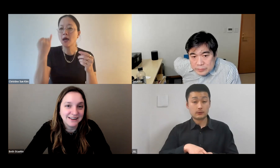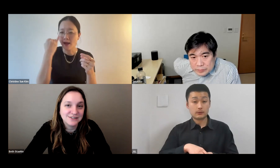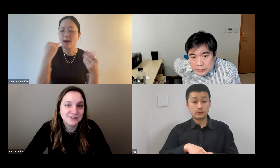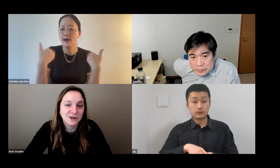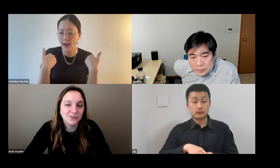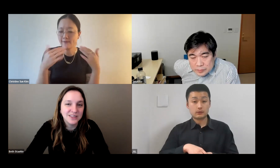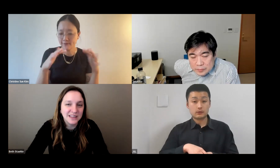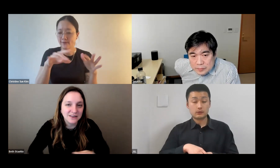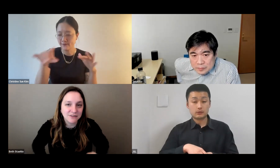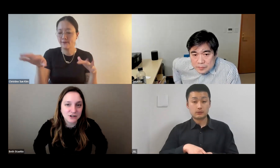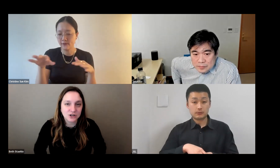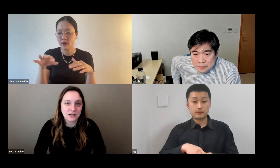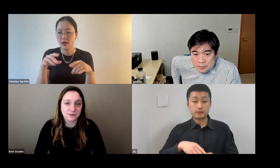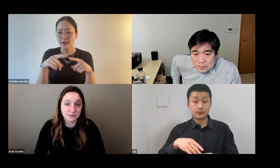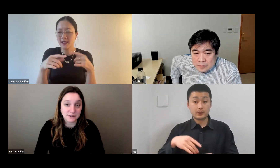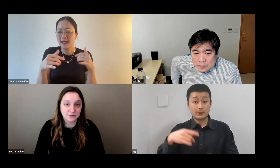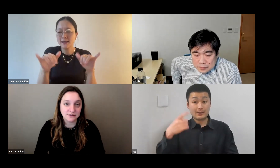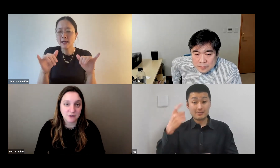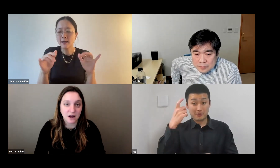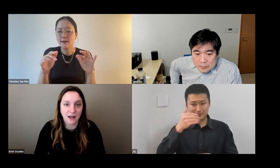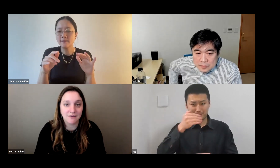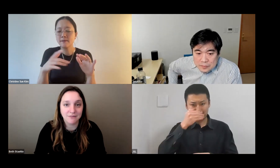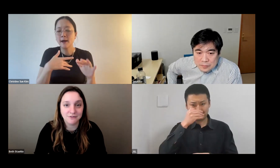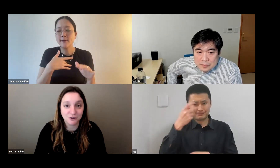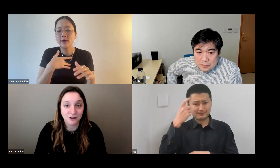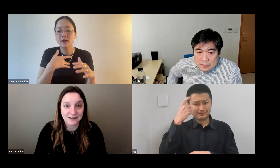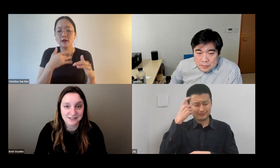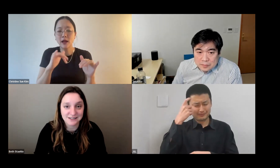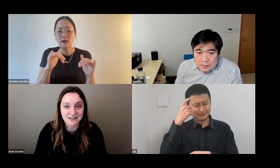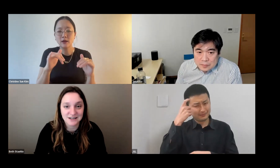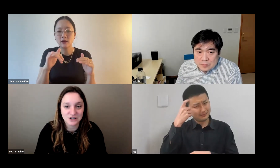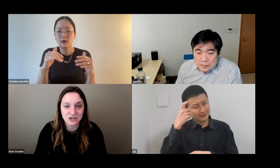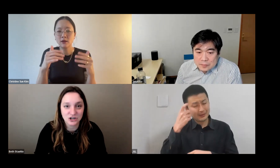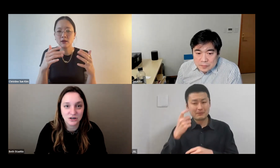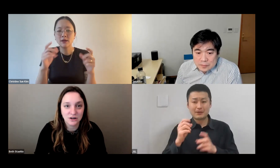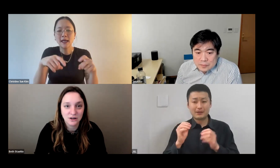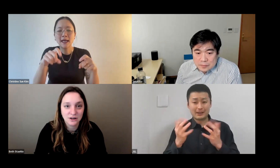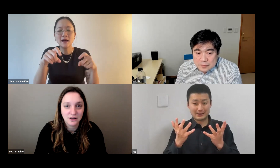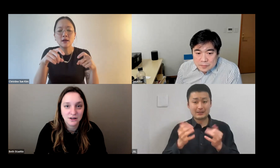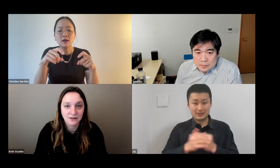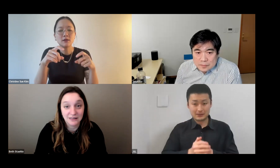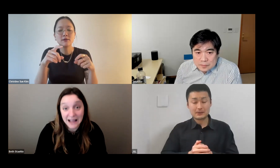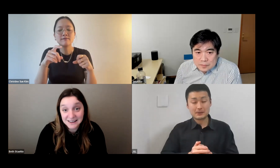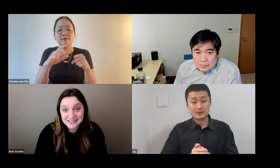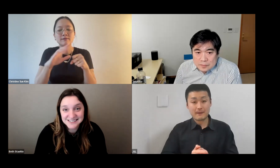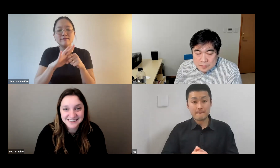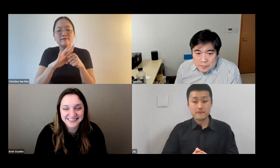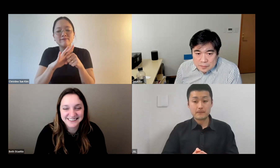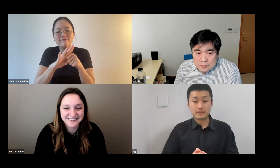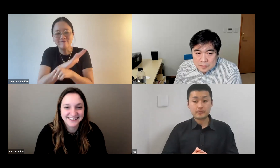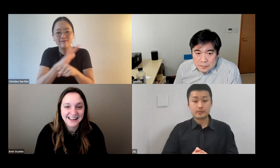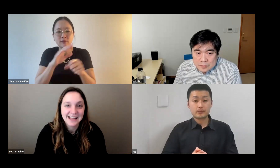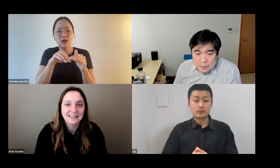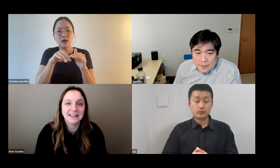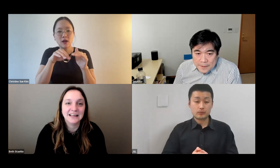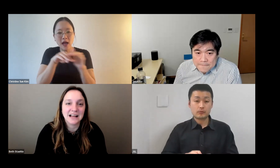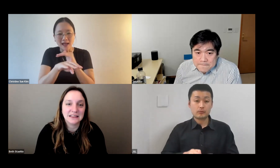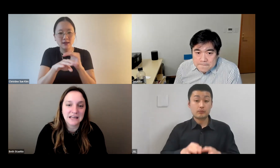So the innovation as a result of not having equal access to education, lacks like I think